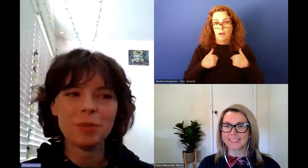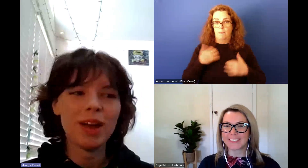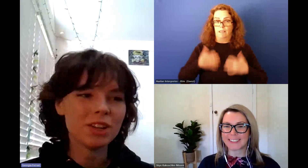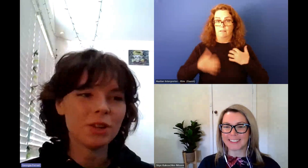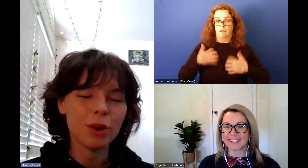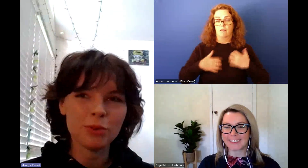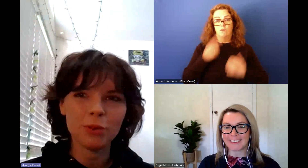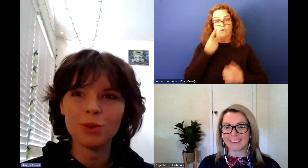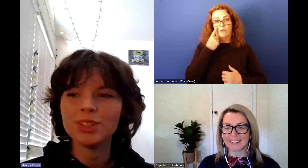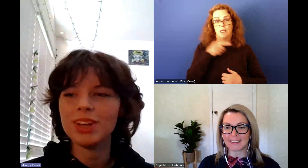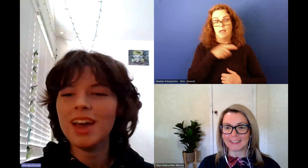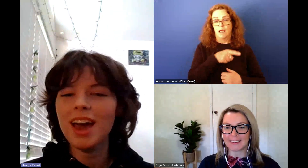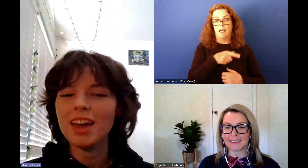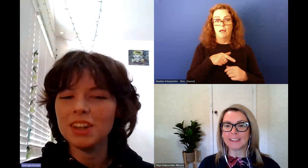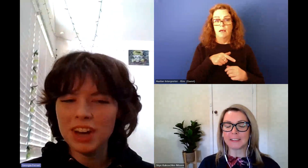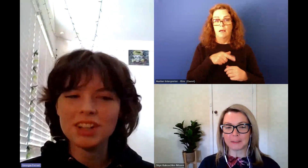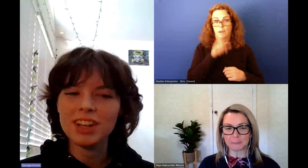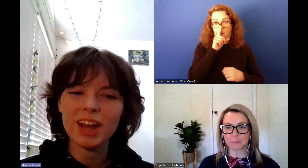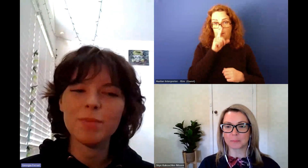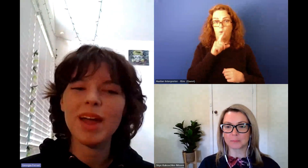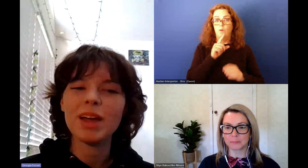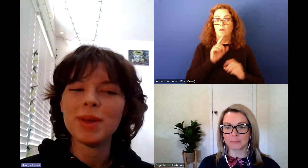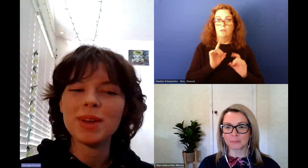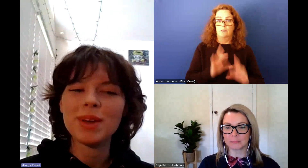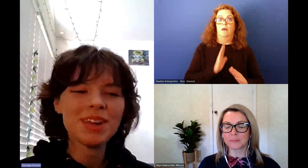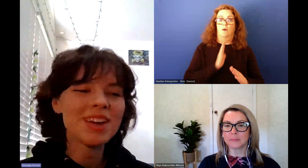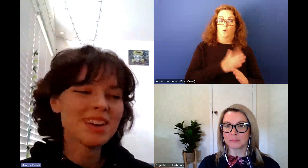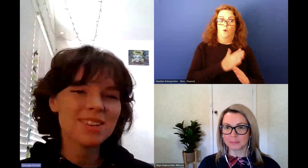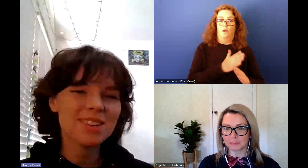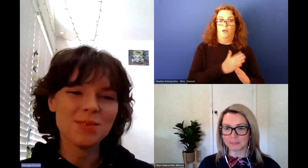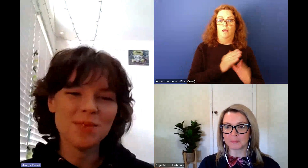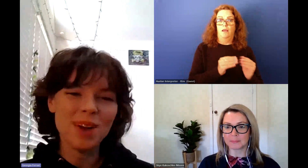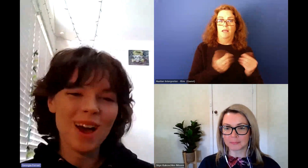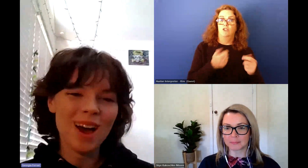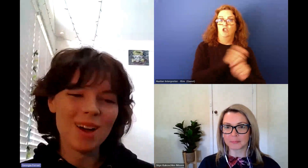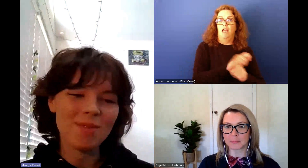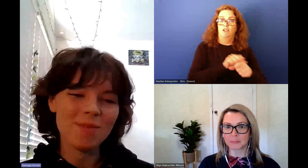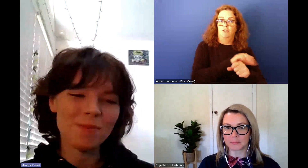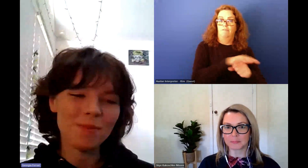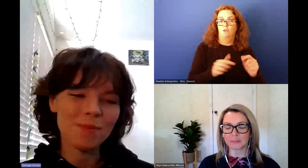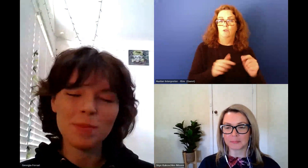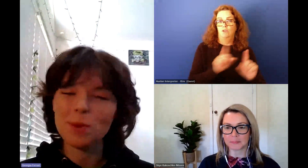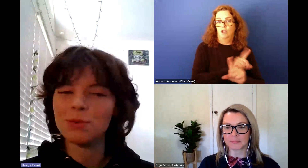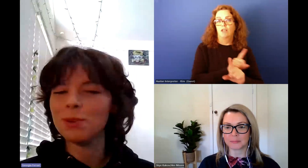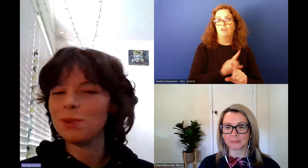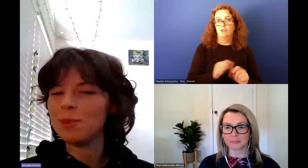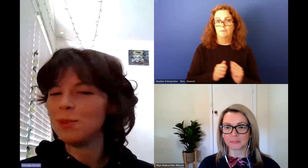people enter the workforce and the change that they're going to make because there's some beautiful